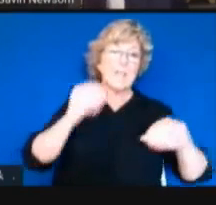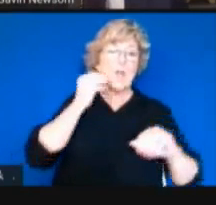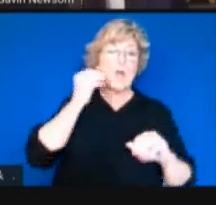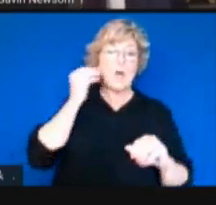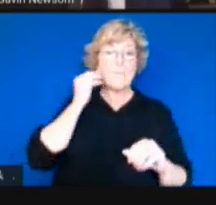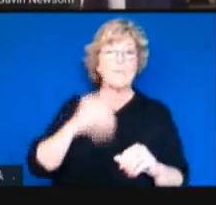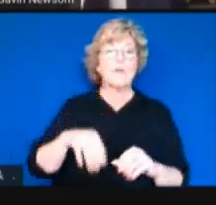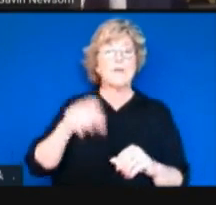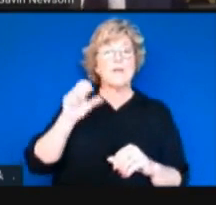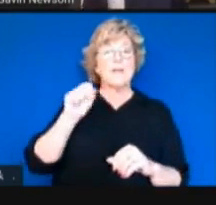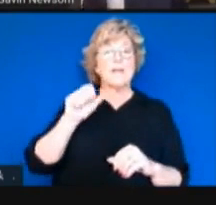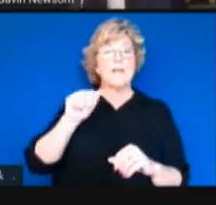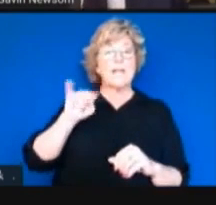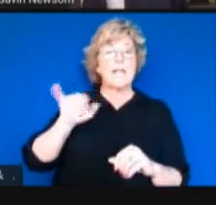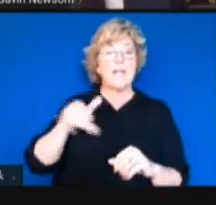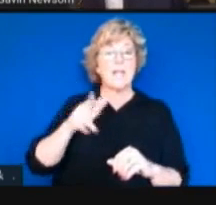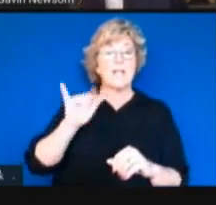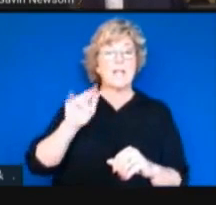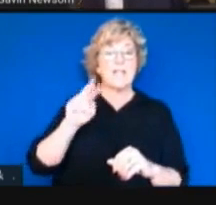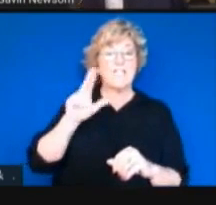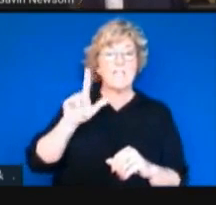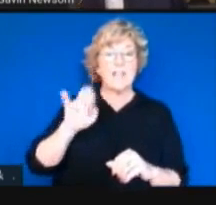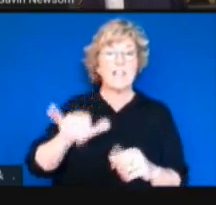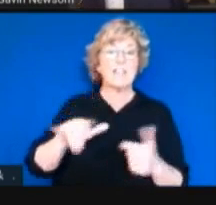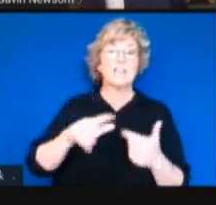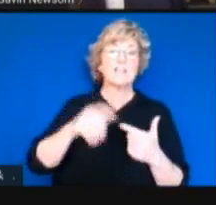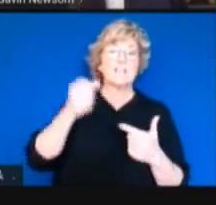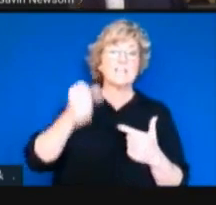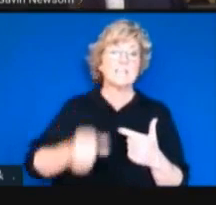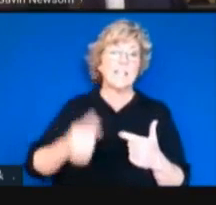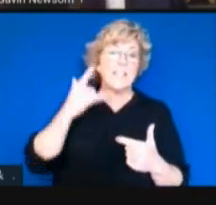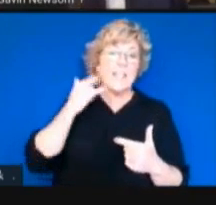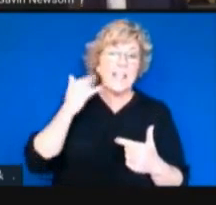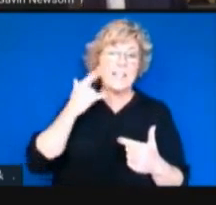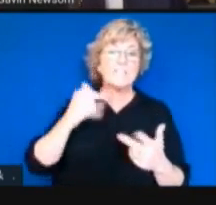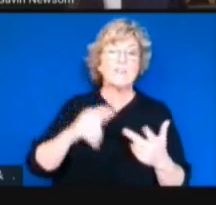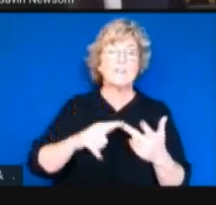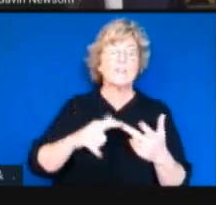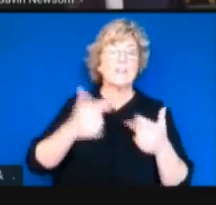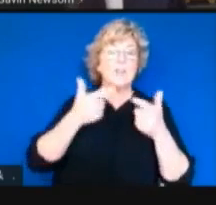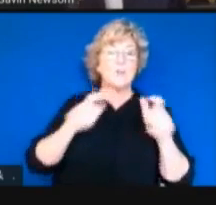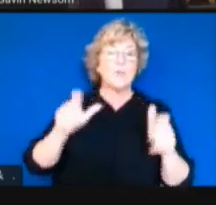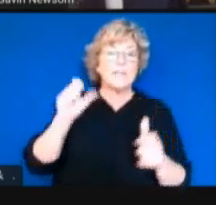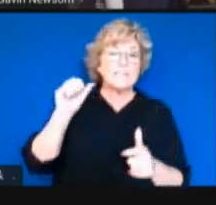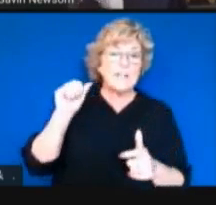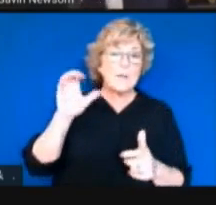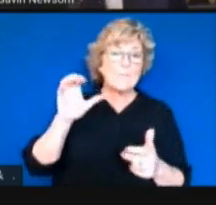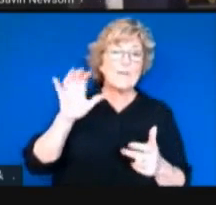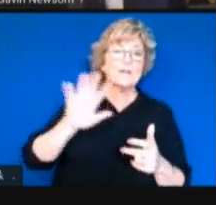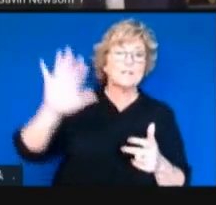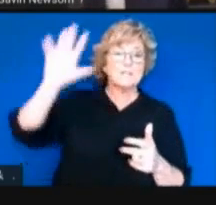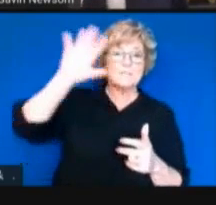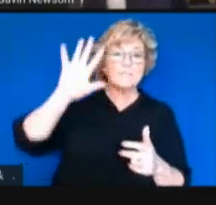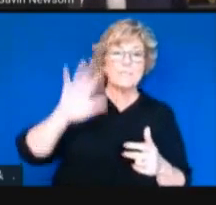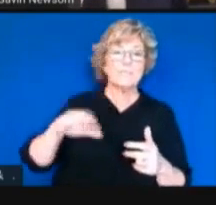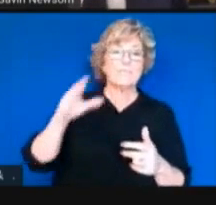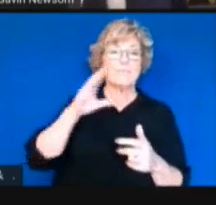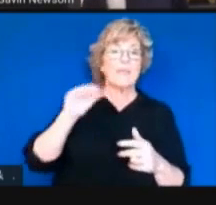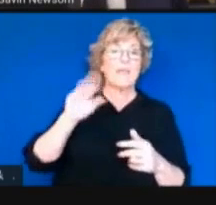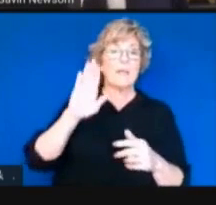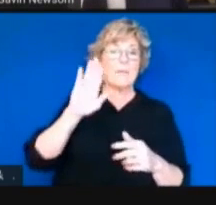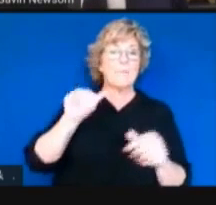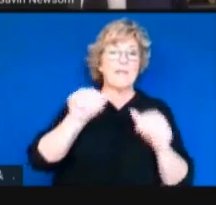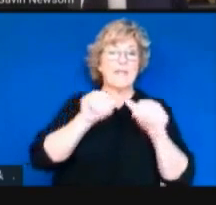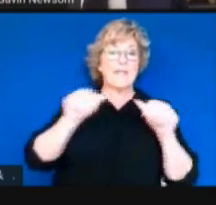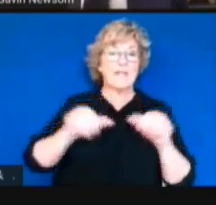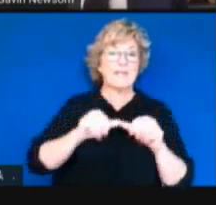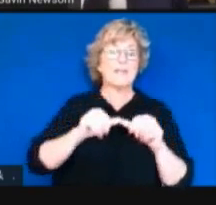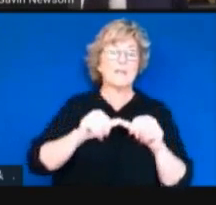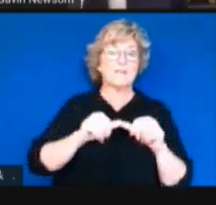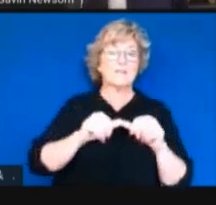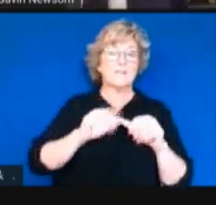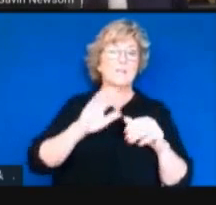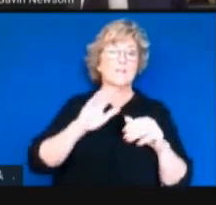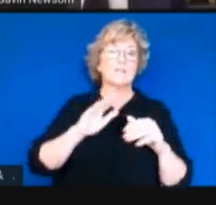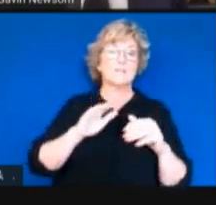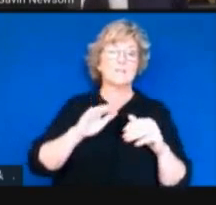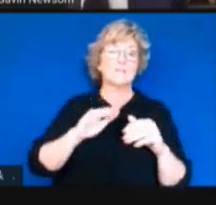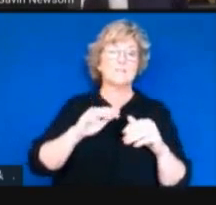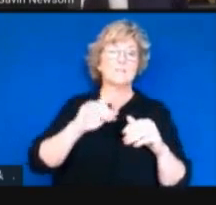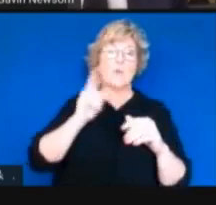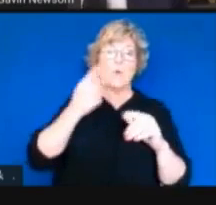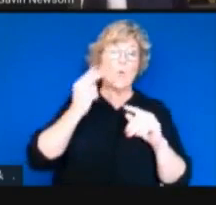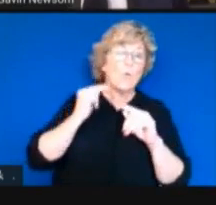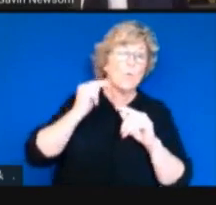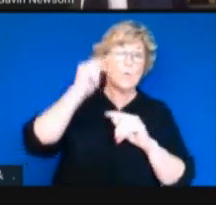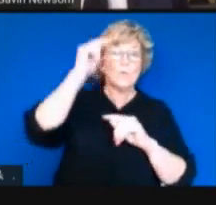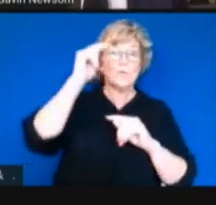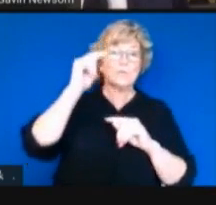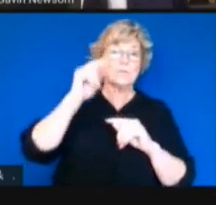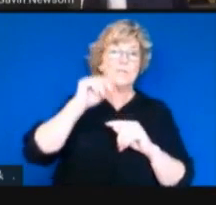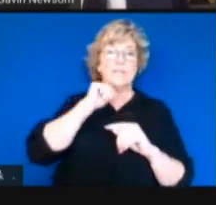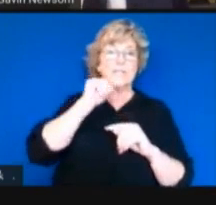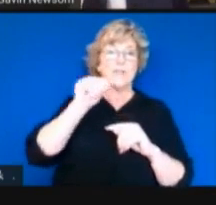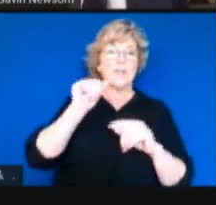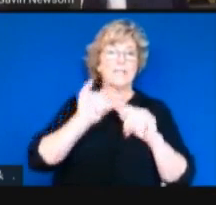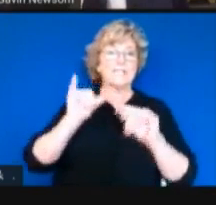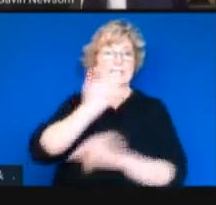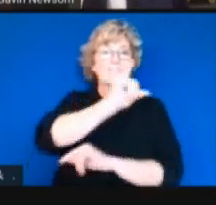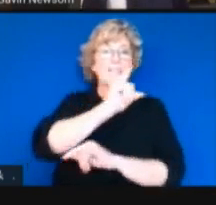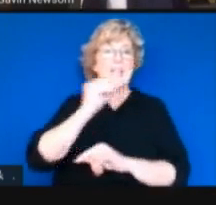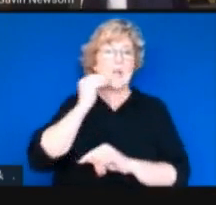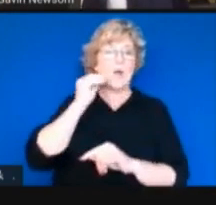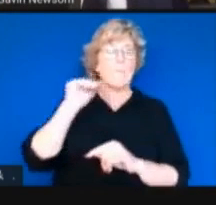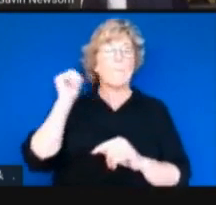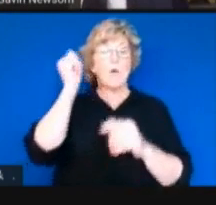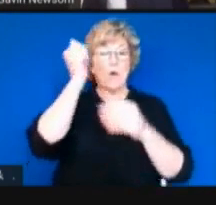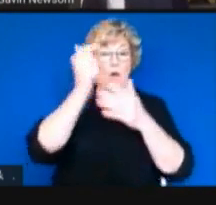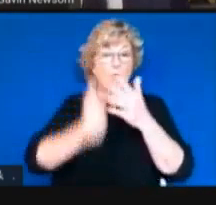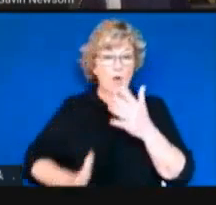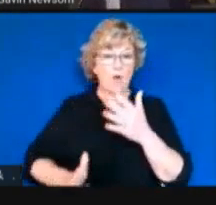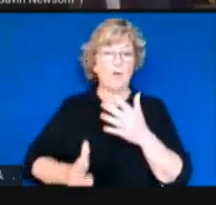98% NOW THE POPULATION OF THIS STATE REPRESENTED IN THE UPDATE, SOUTHERN CALIFORNIA, GREATER SACRAMENTO BAY AREA, AGAIN JUST THE NORTHERN PART OF THE STATE THAT'S NOT IN THAT STAY AT HOME.